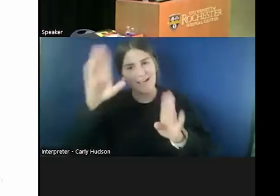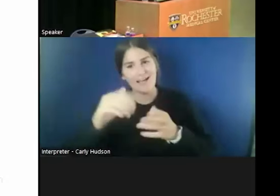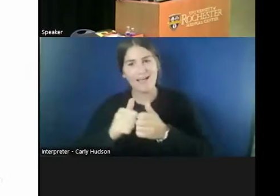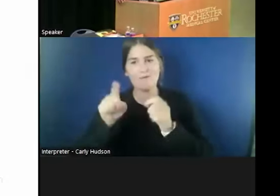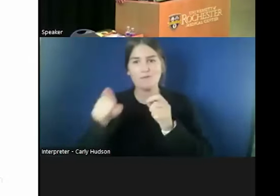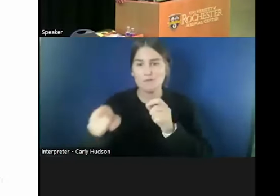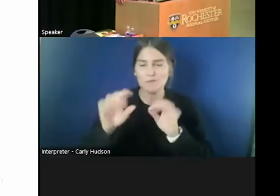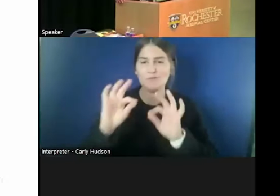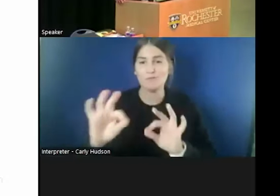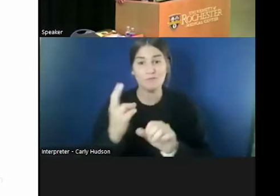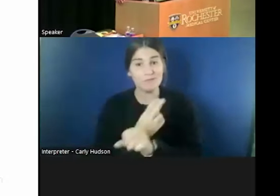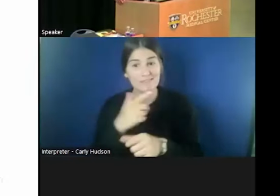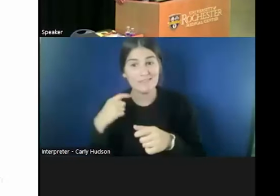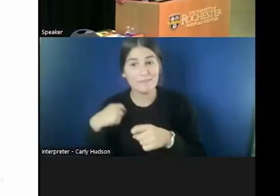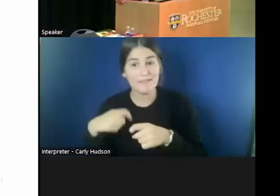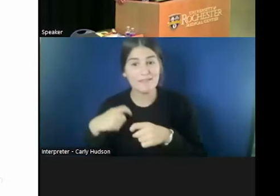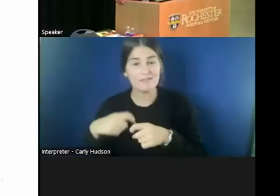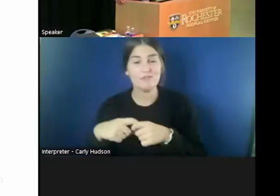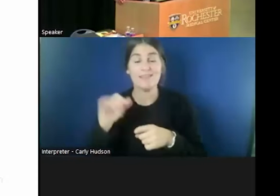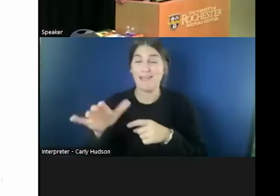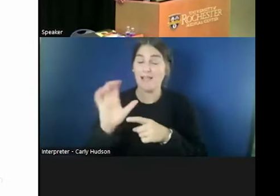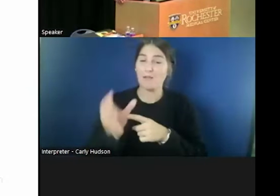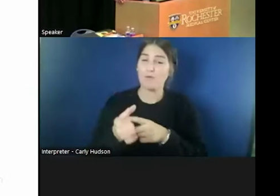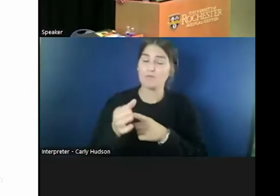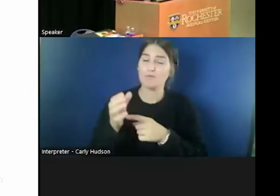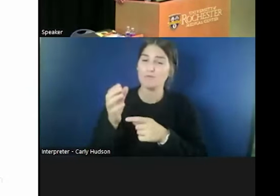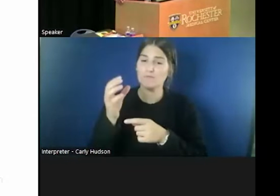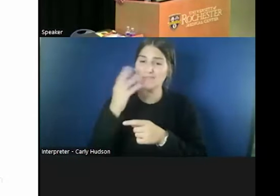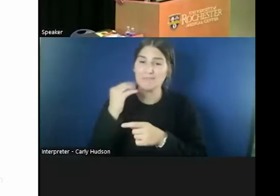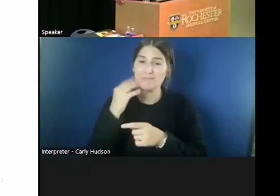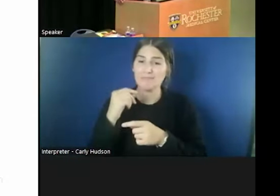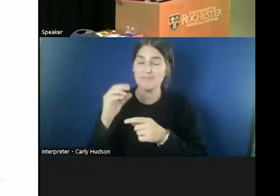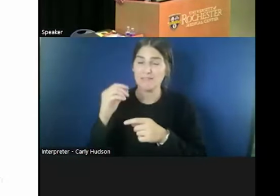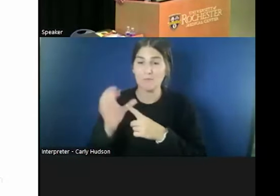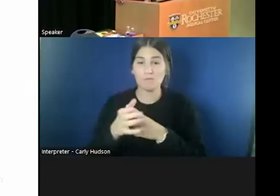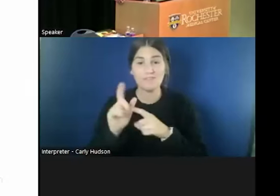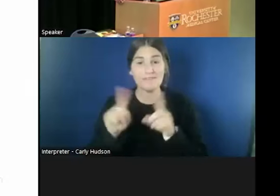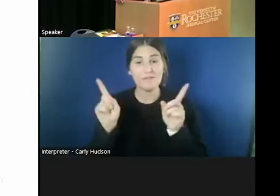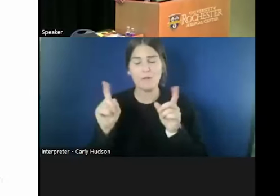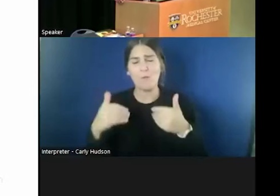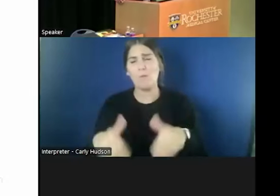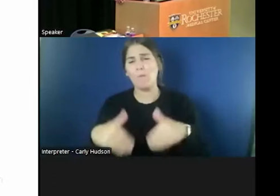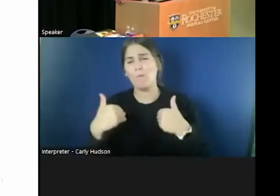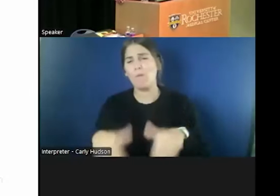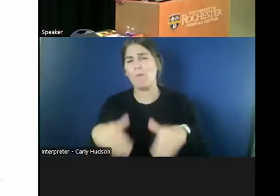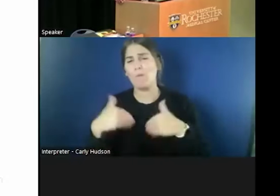nuances and those cultural differences make makes such a huge impact now I'm not saying